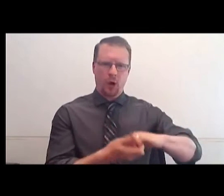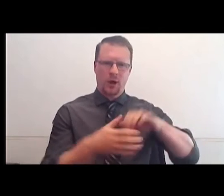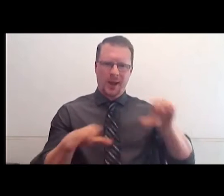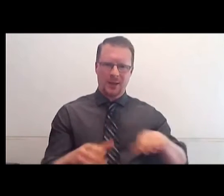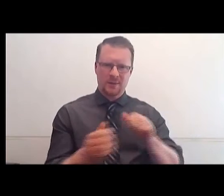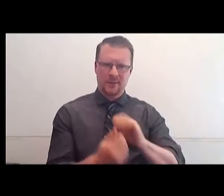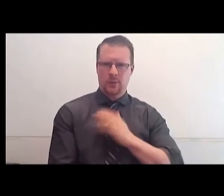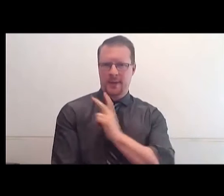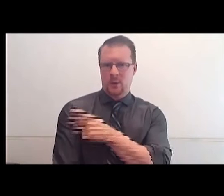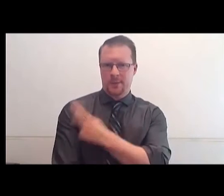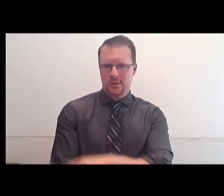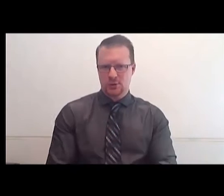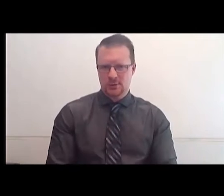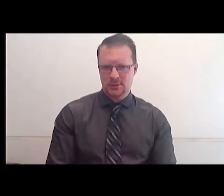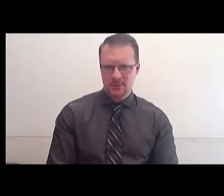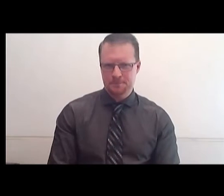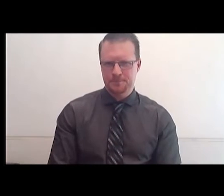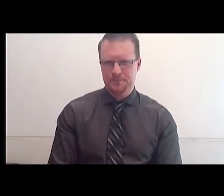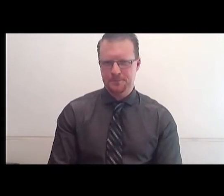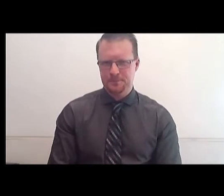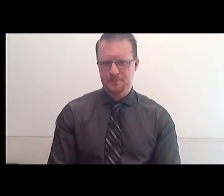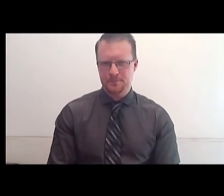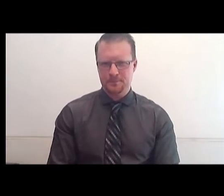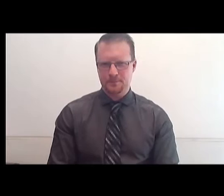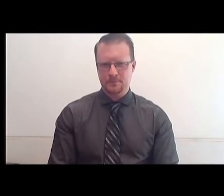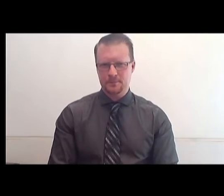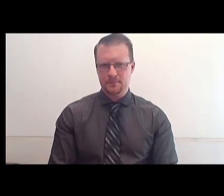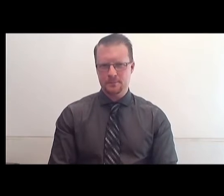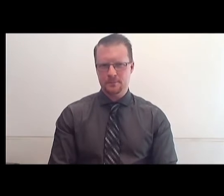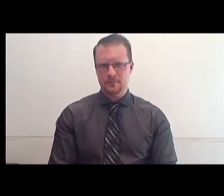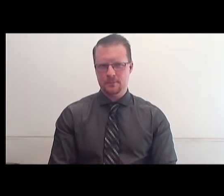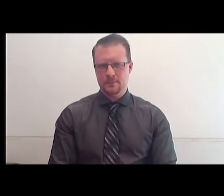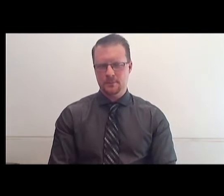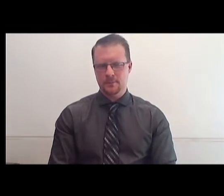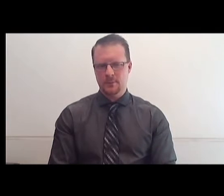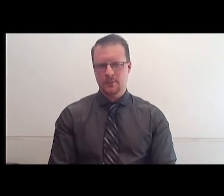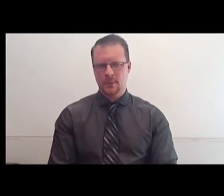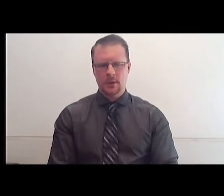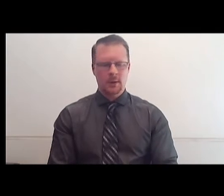but in a way that we provide, we work in tandem, we work in partnership with our patient.